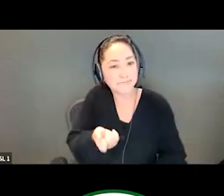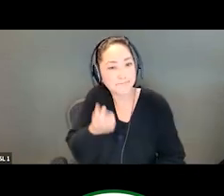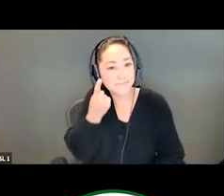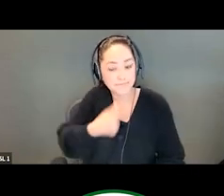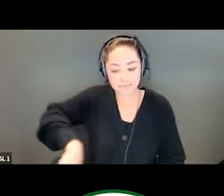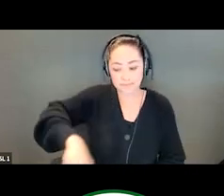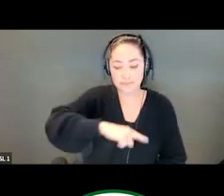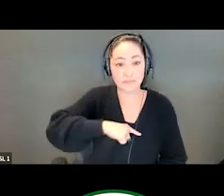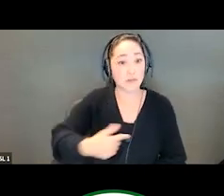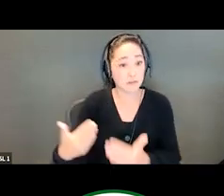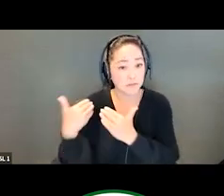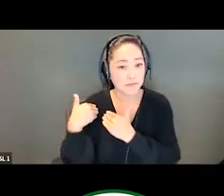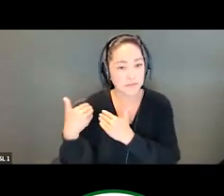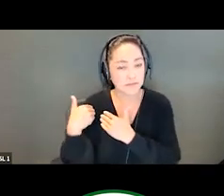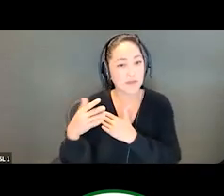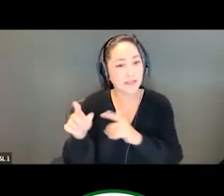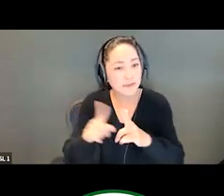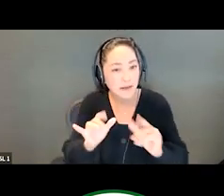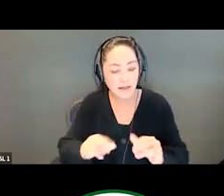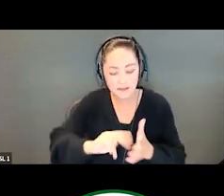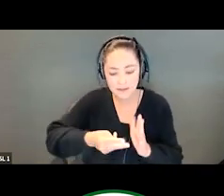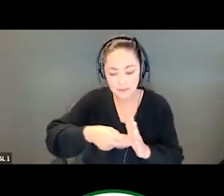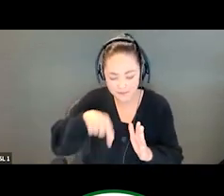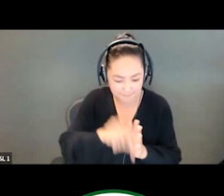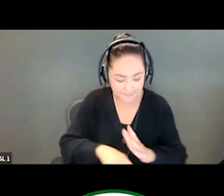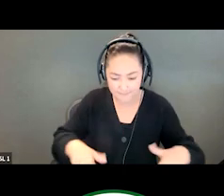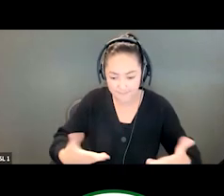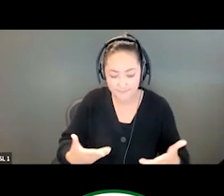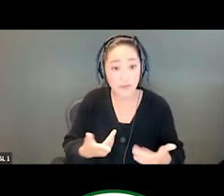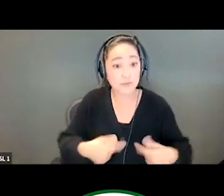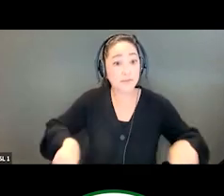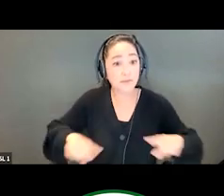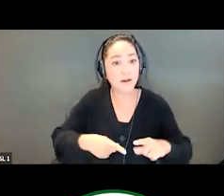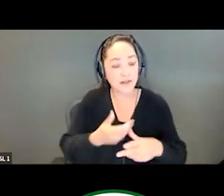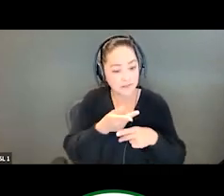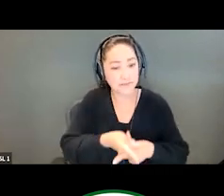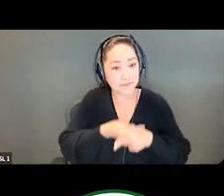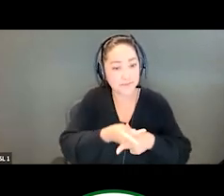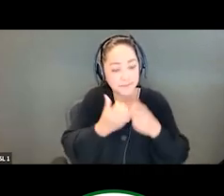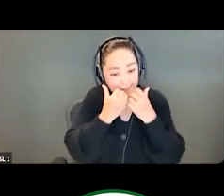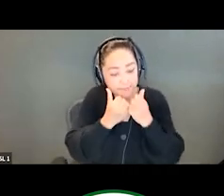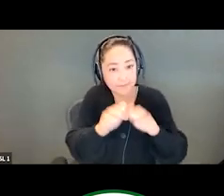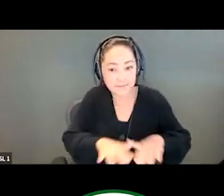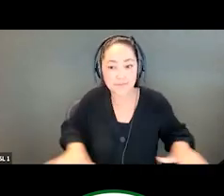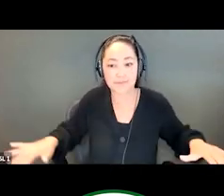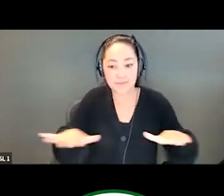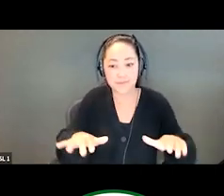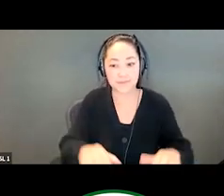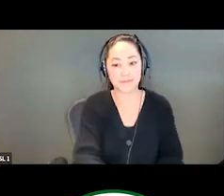responsibilities and purpose. Ask custodians and caretakers of these sacred lands.